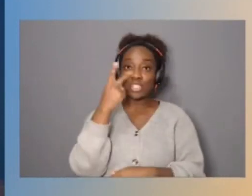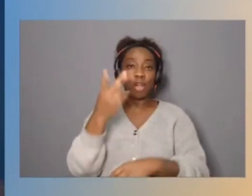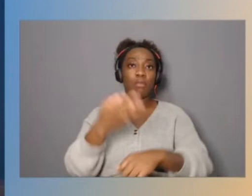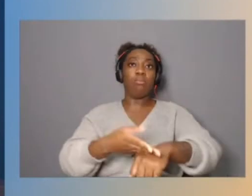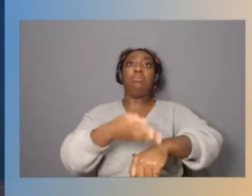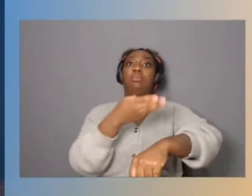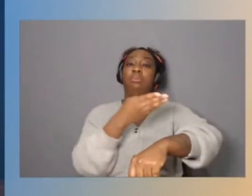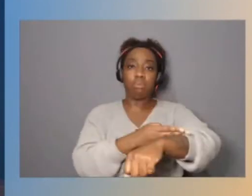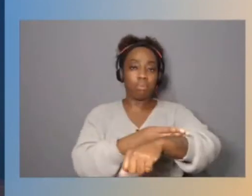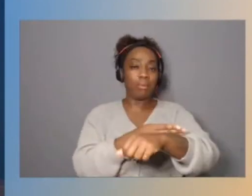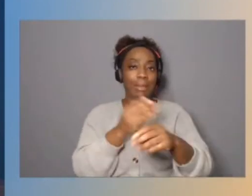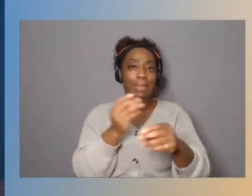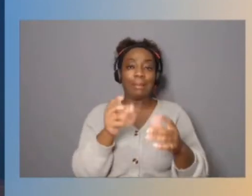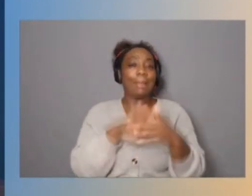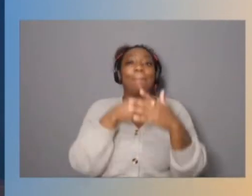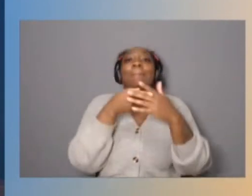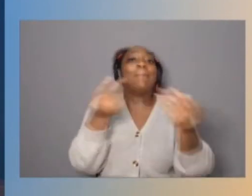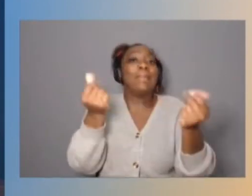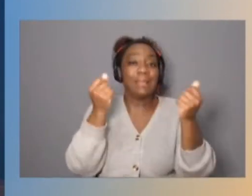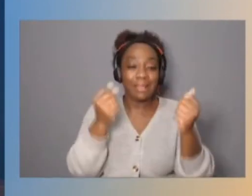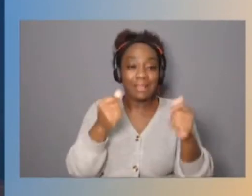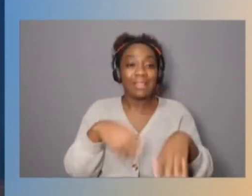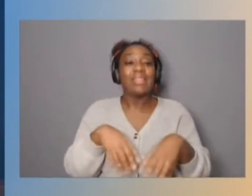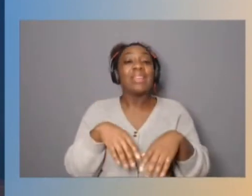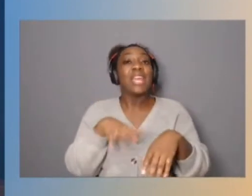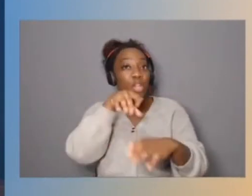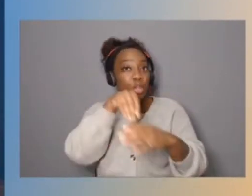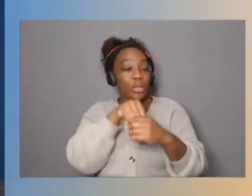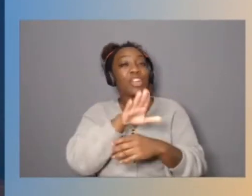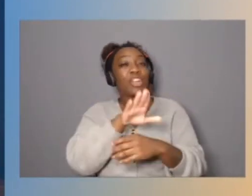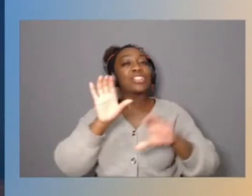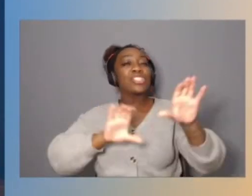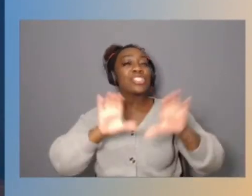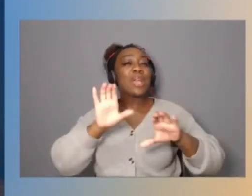supporting their chatbot application. And this is compared to other GPU,